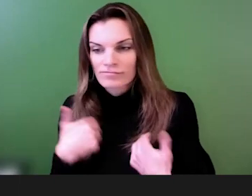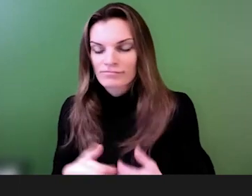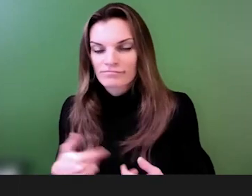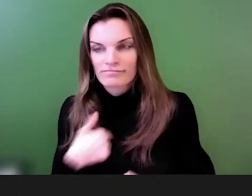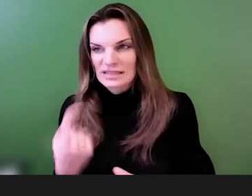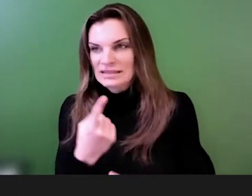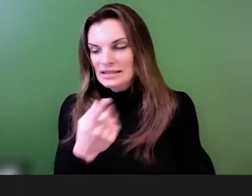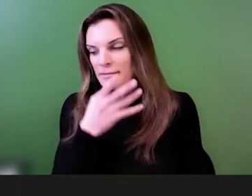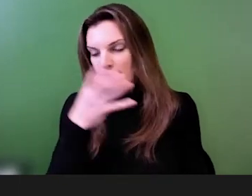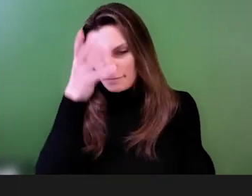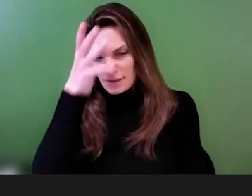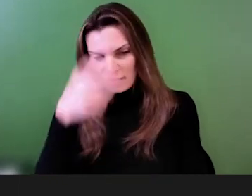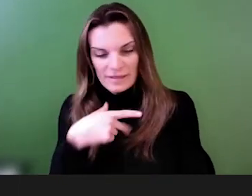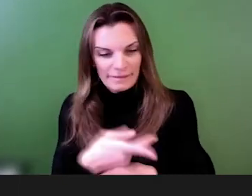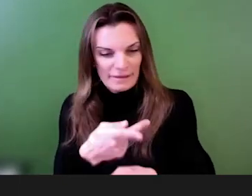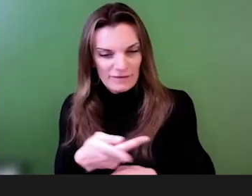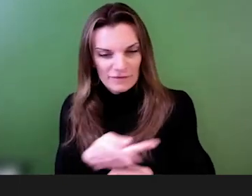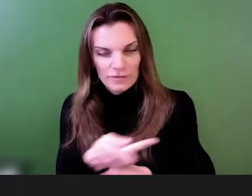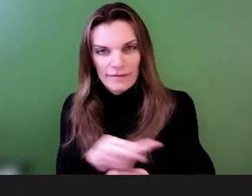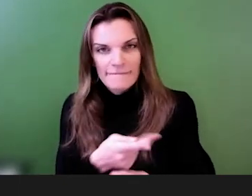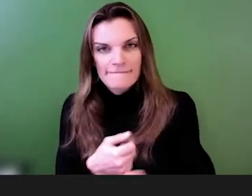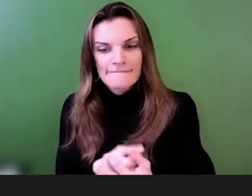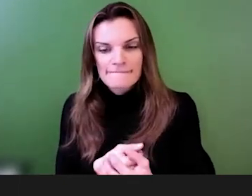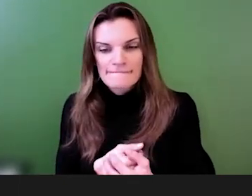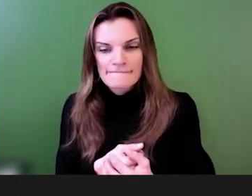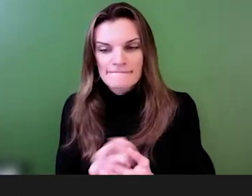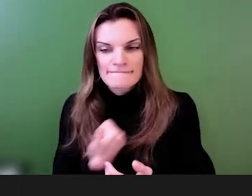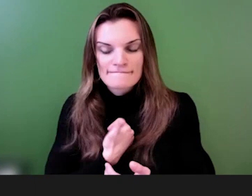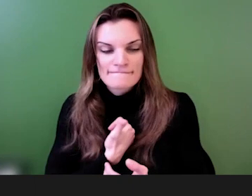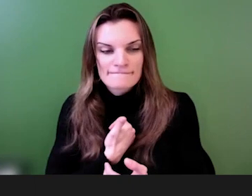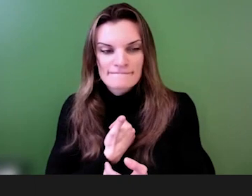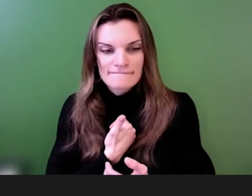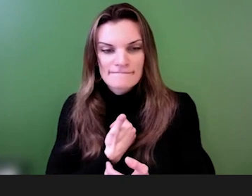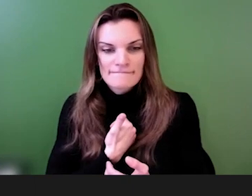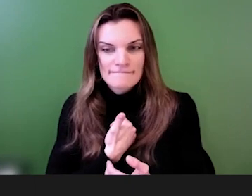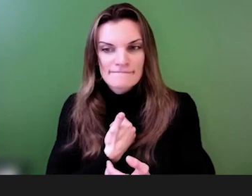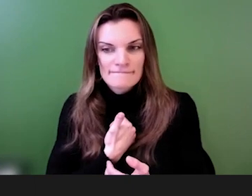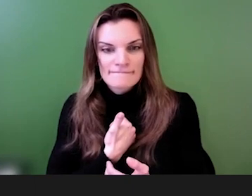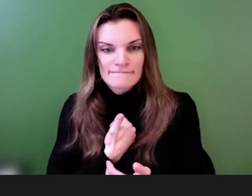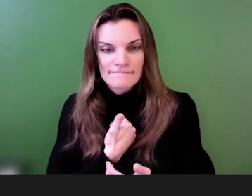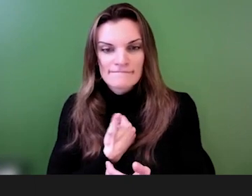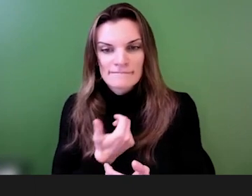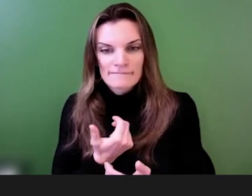parent caregiver. So I'm afraid I messed up a lot of situations